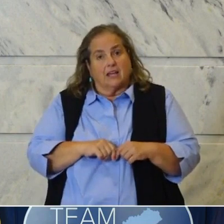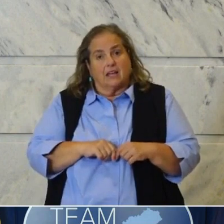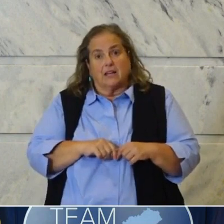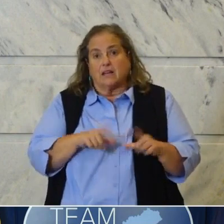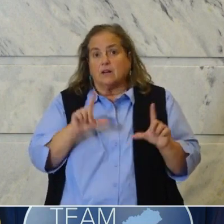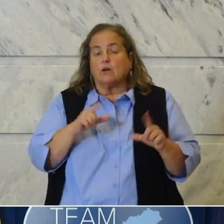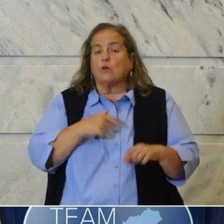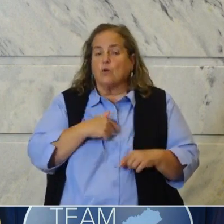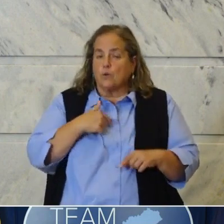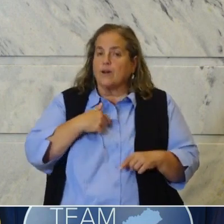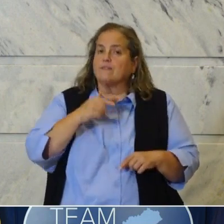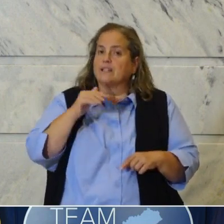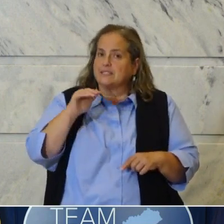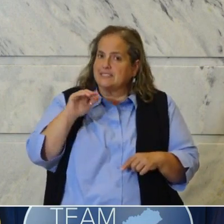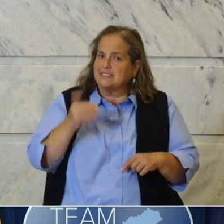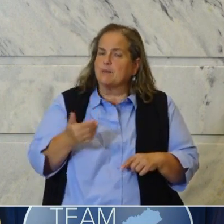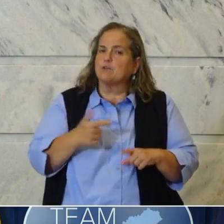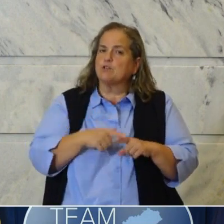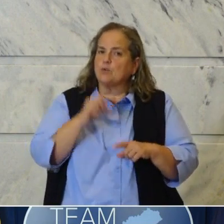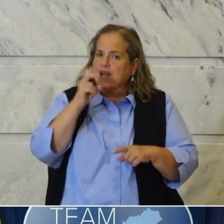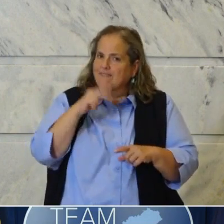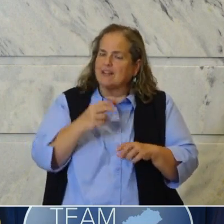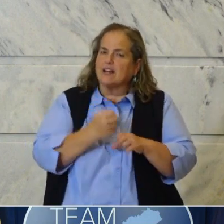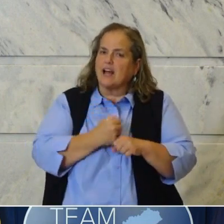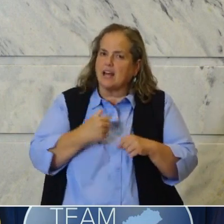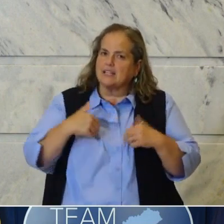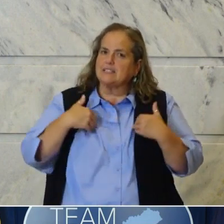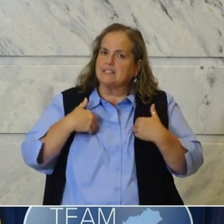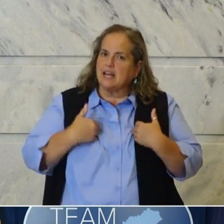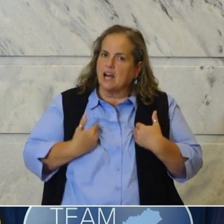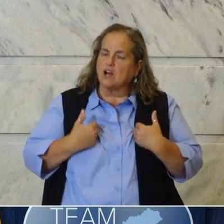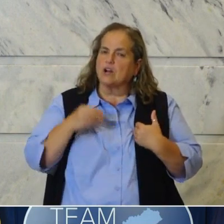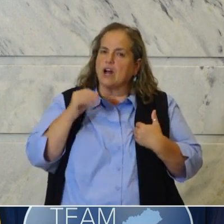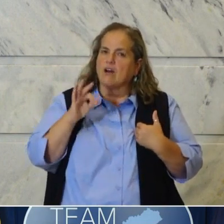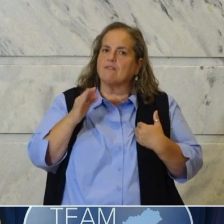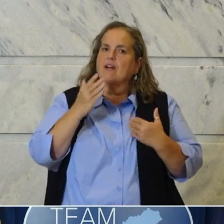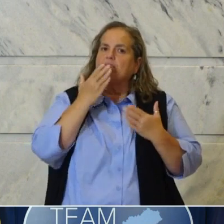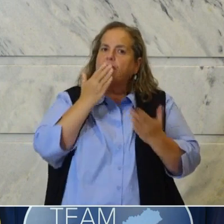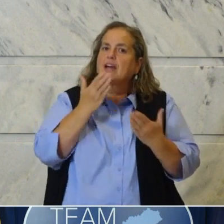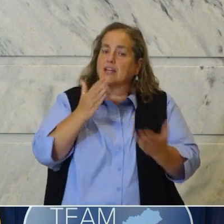seem to have even gotten tired of help of thanking our health care workers.